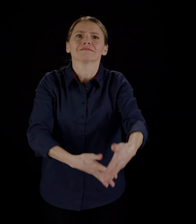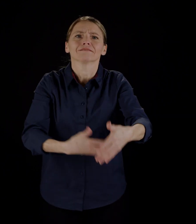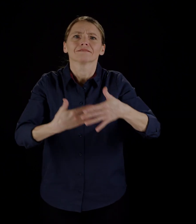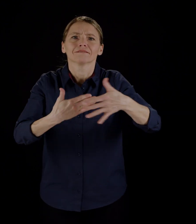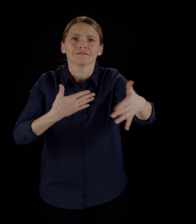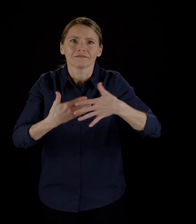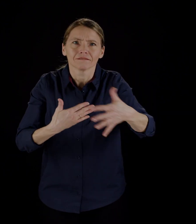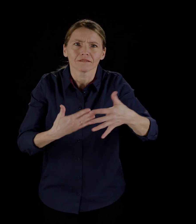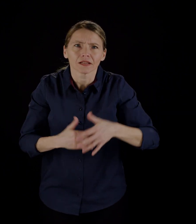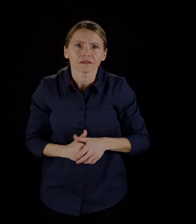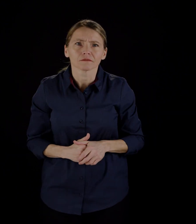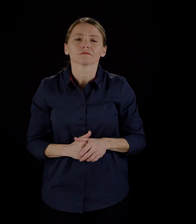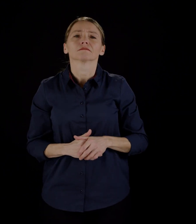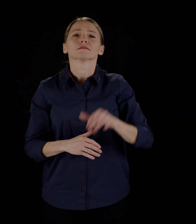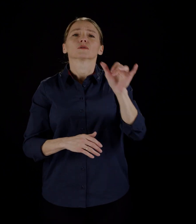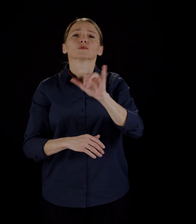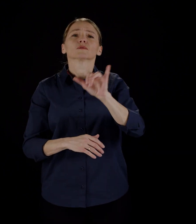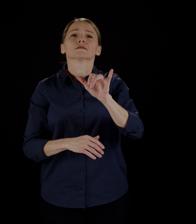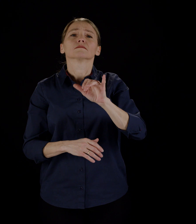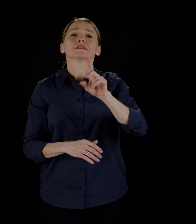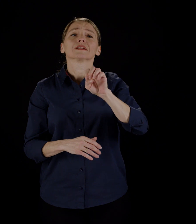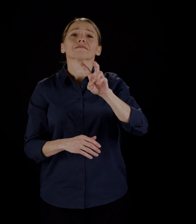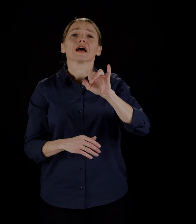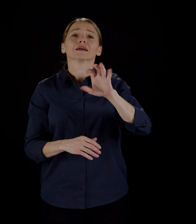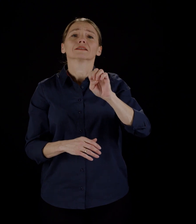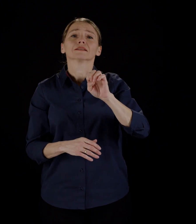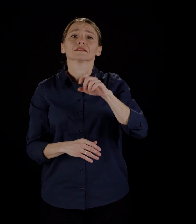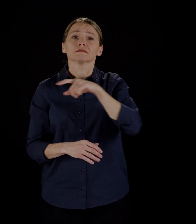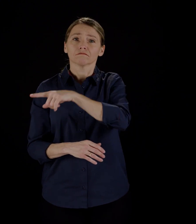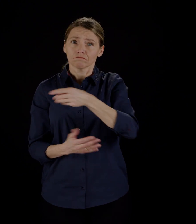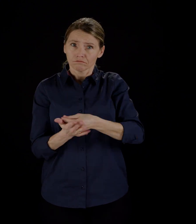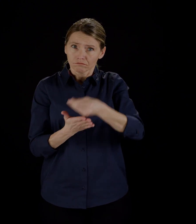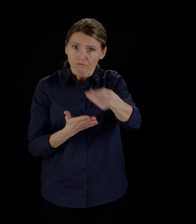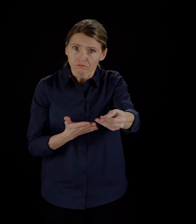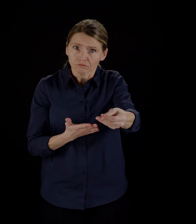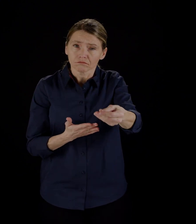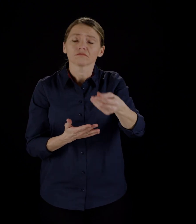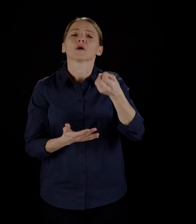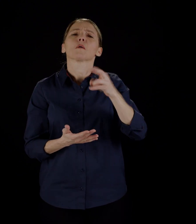If a customer cancels service during the trial period, and complies with the trial period